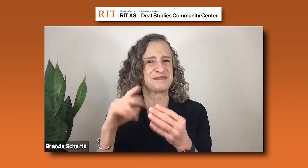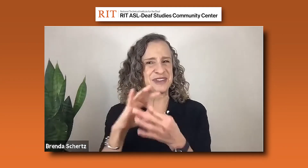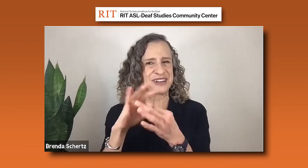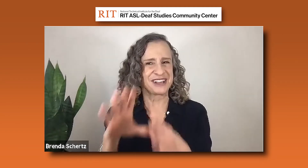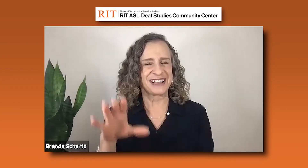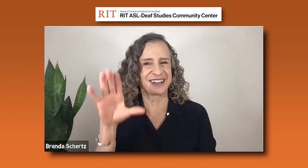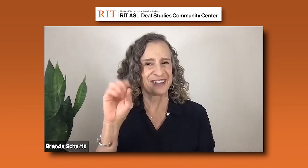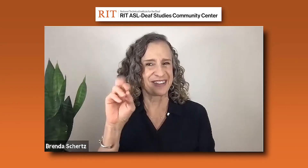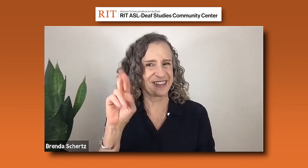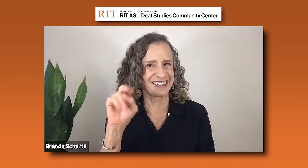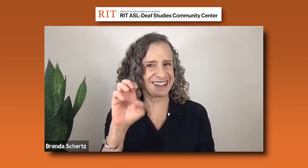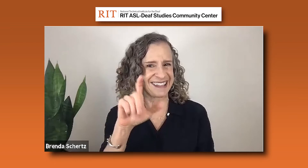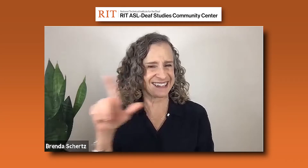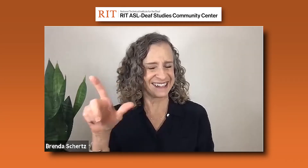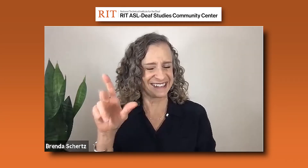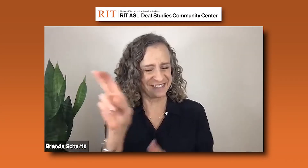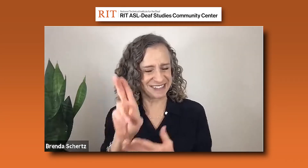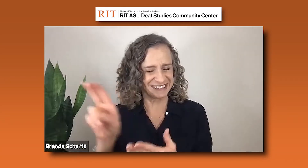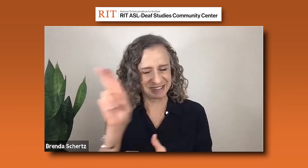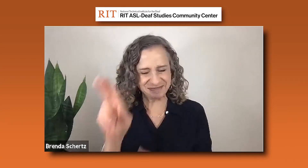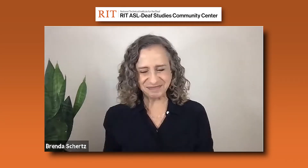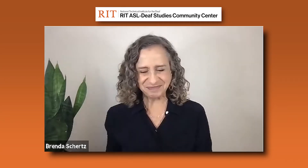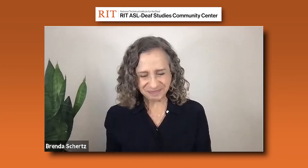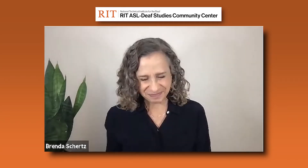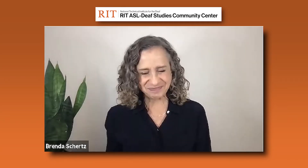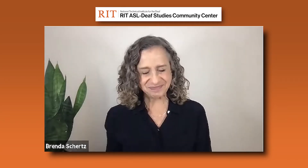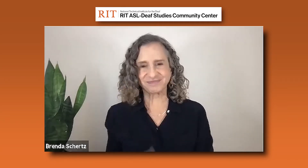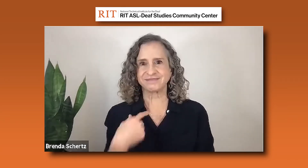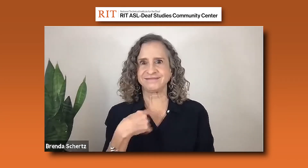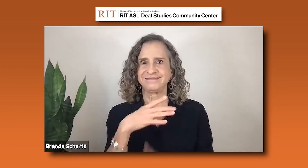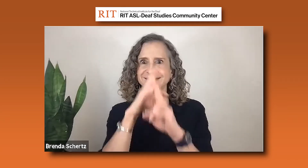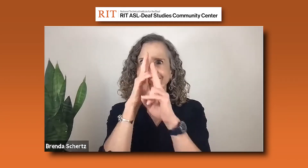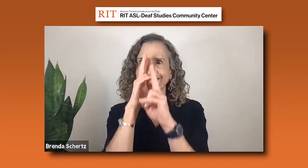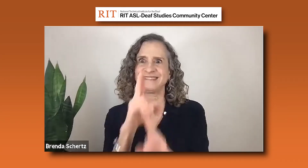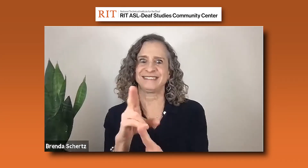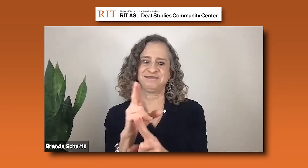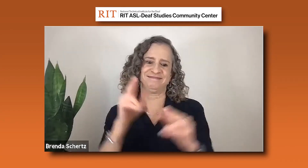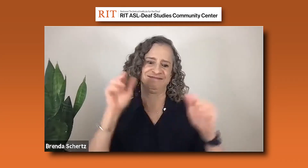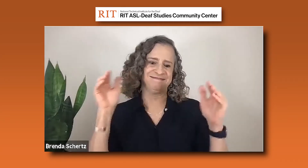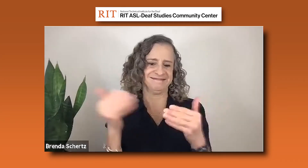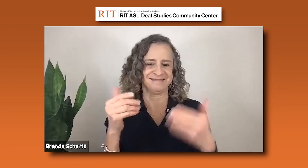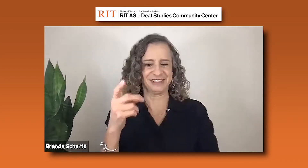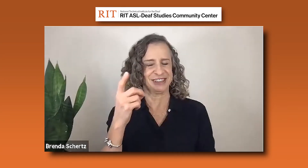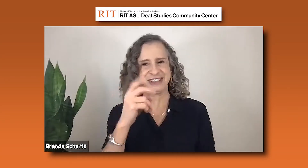and I'm the ASL program coordinator at Cornell University.